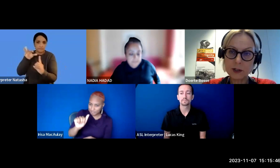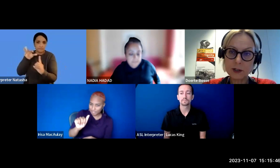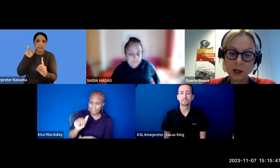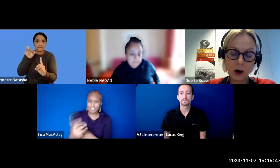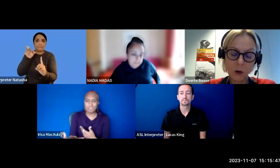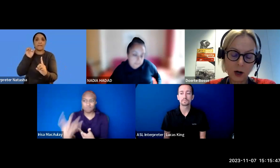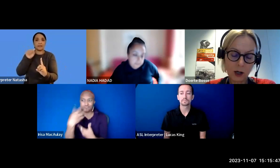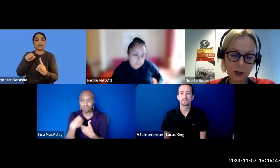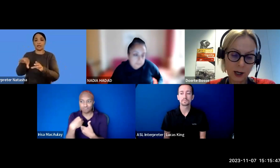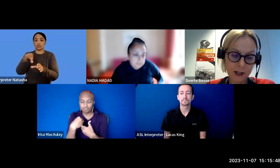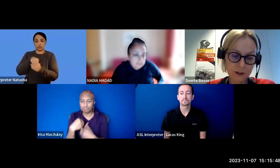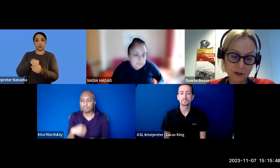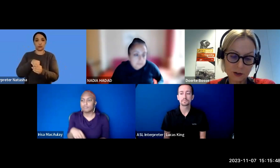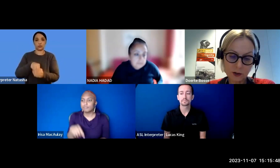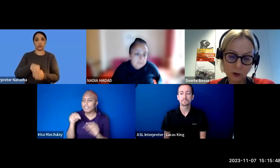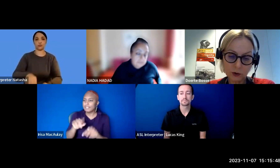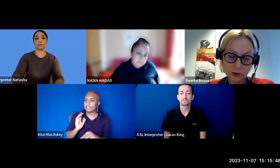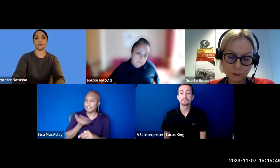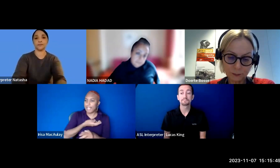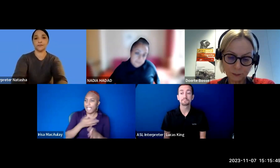This is our guidance note.